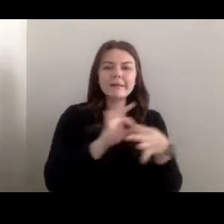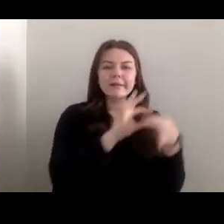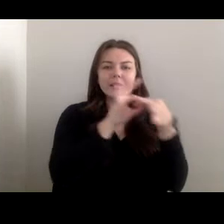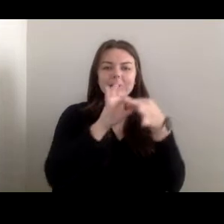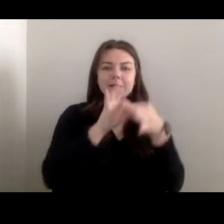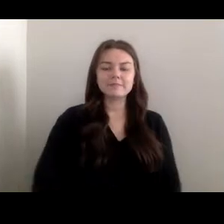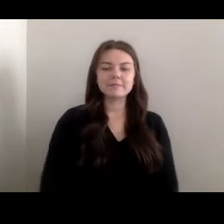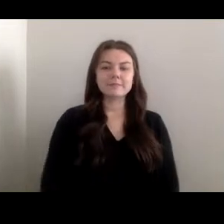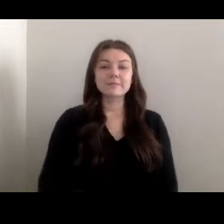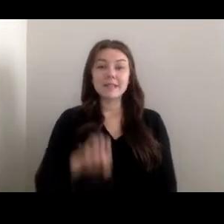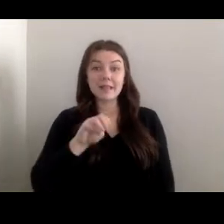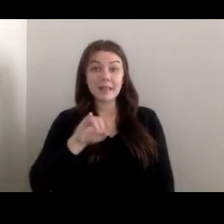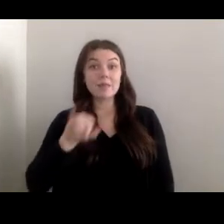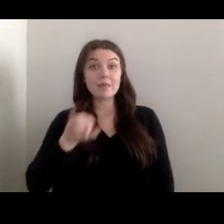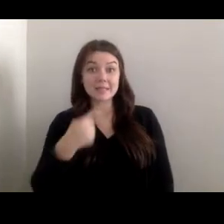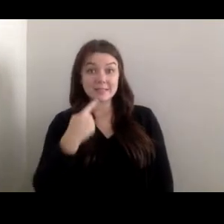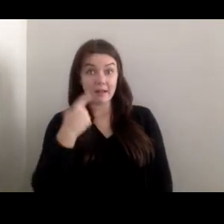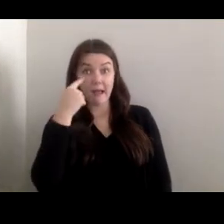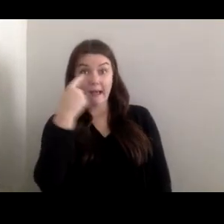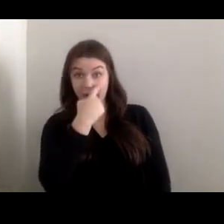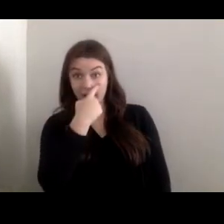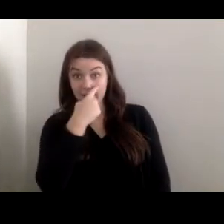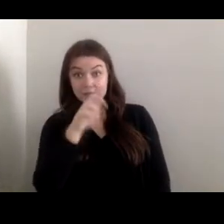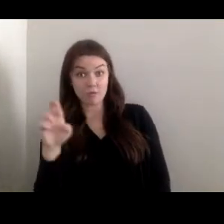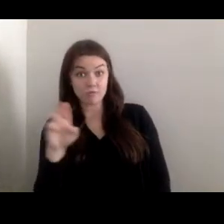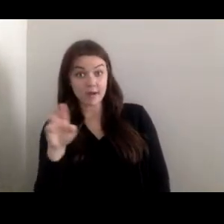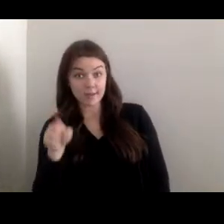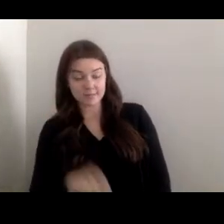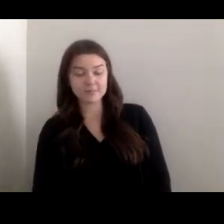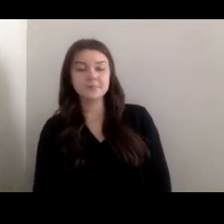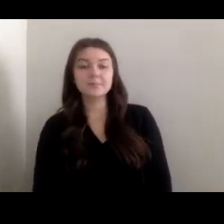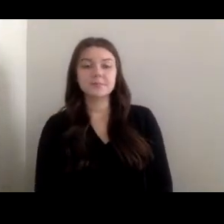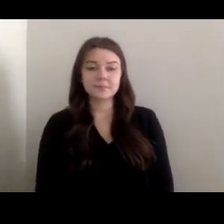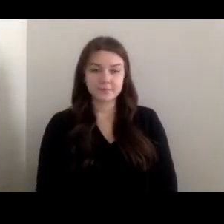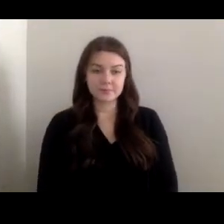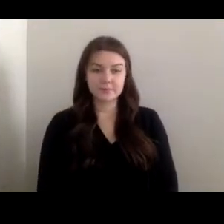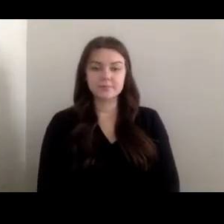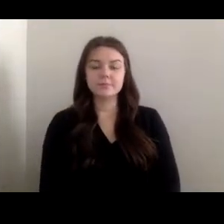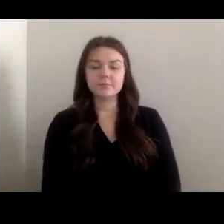on the right-hand side one. And Theresa was saying on the first one,